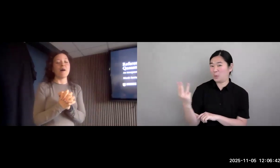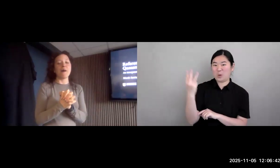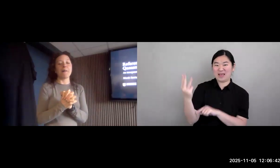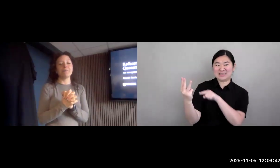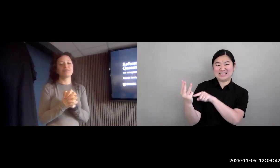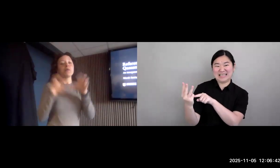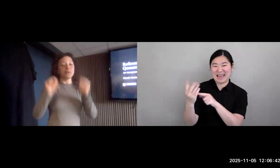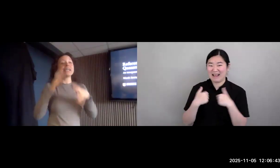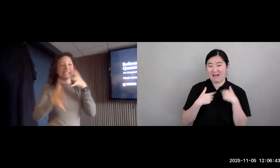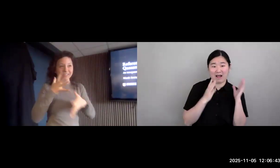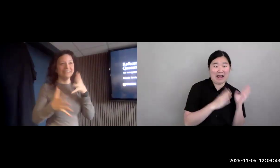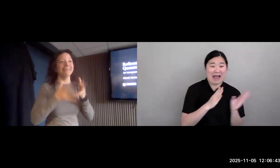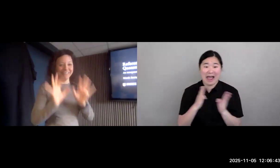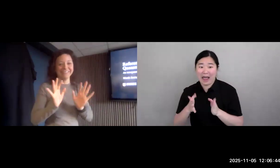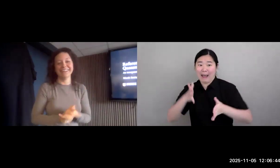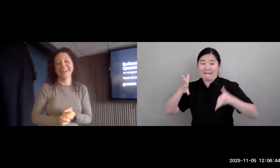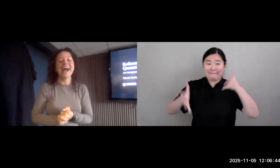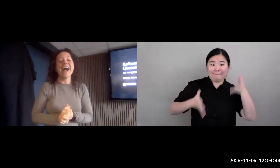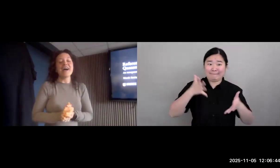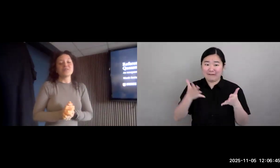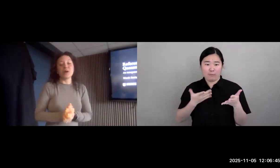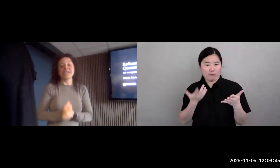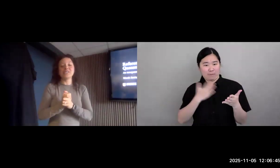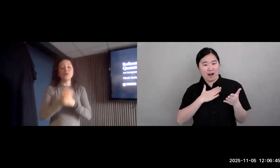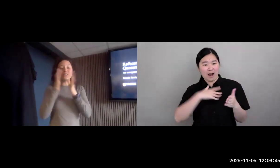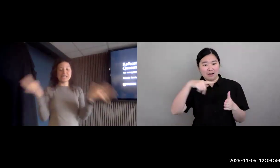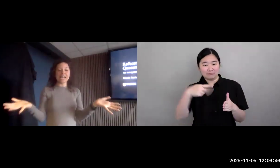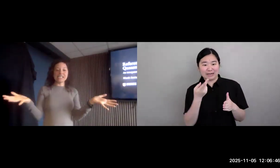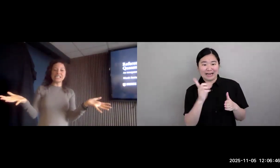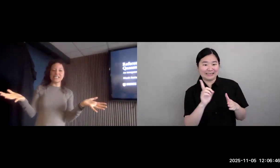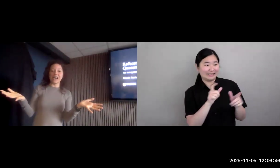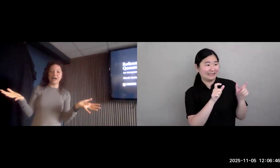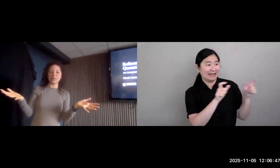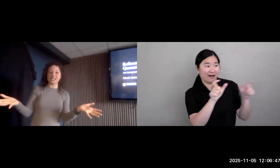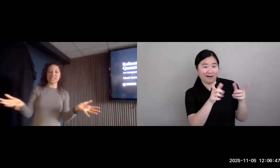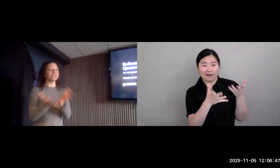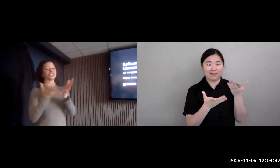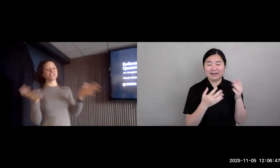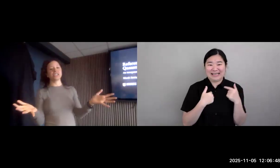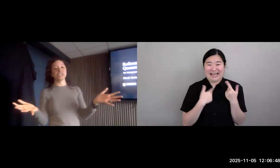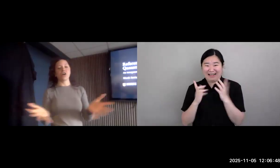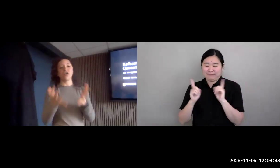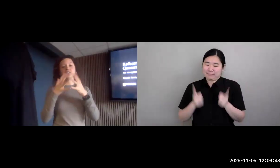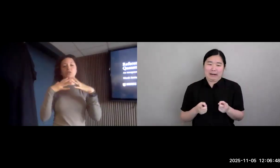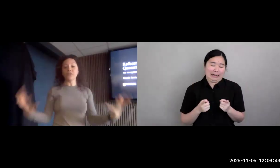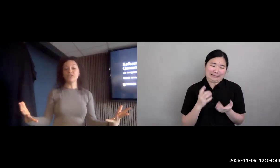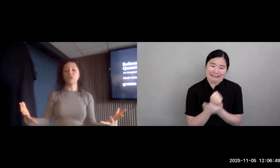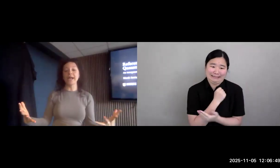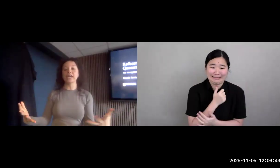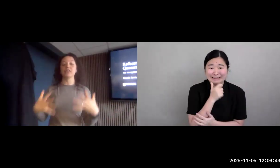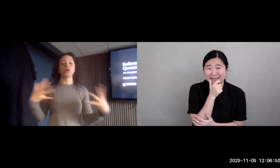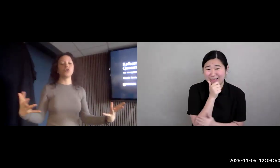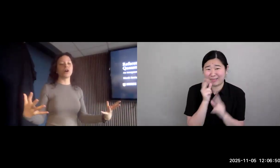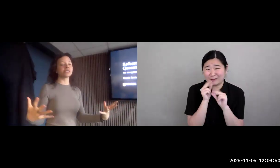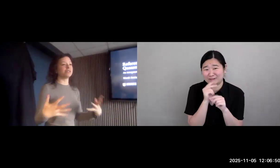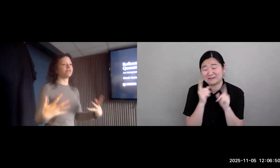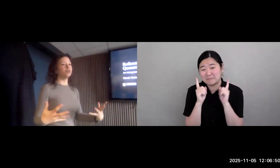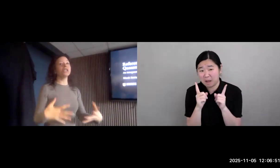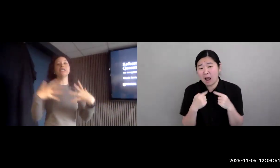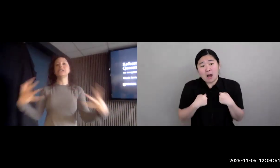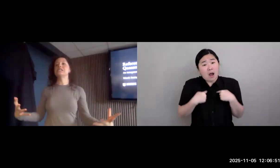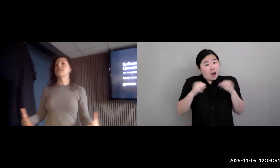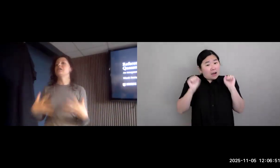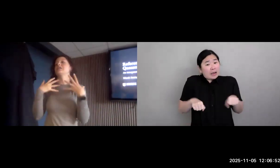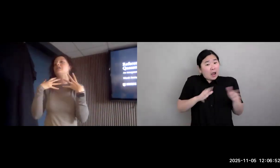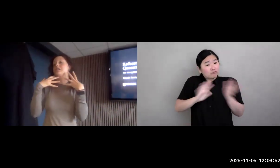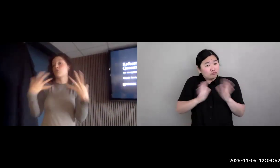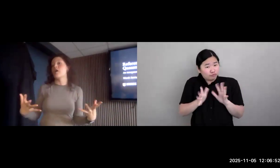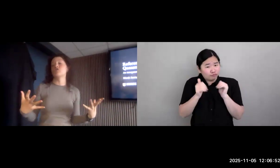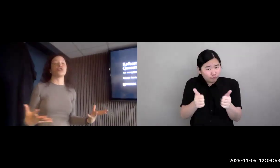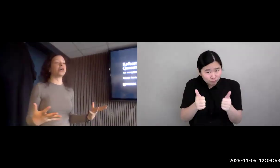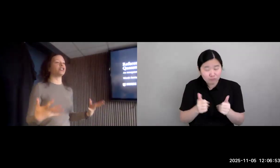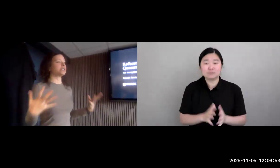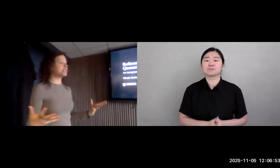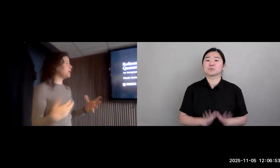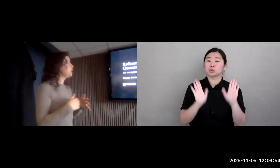but I can sign. Right, so today's presentation is on reference tracking in the Kufur Qassem Deaf Community. This study is a cross-generational study.